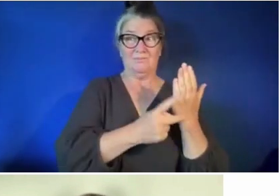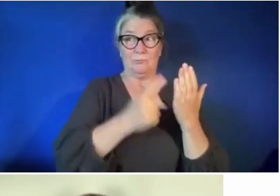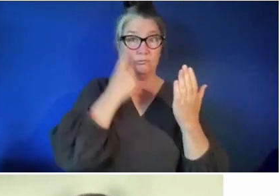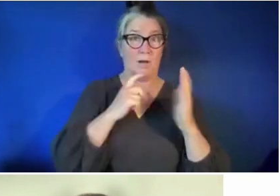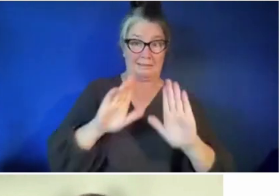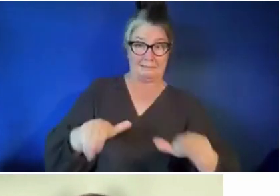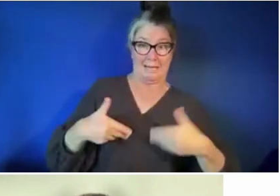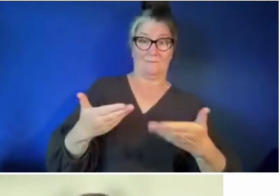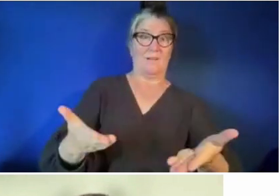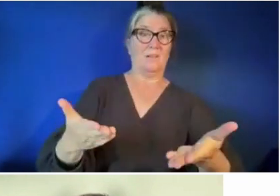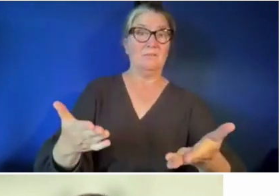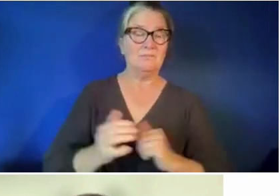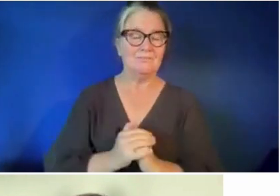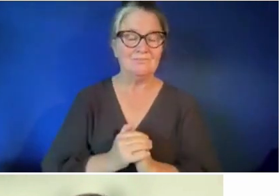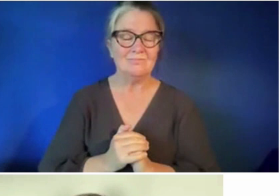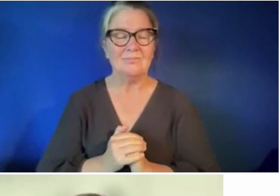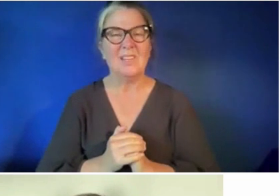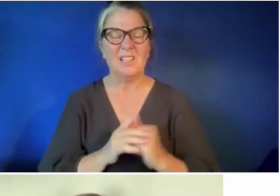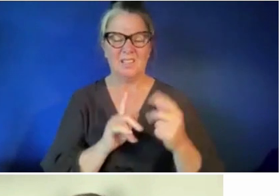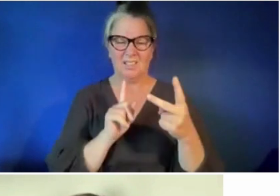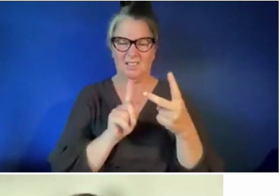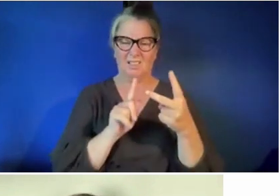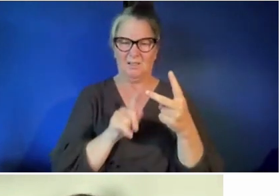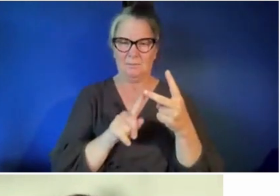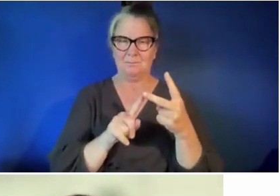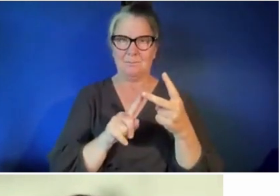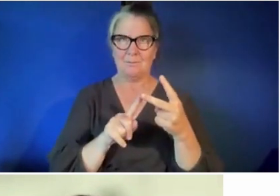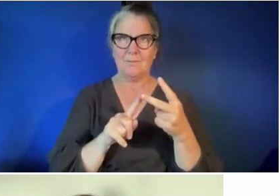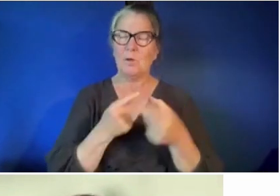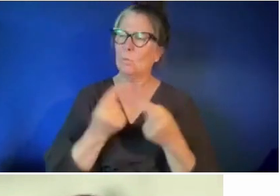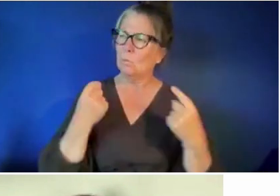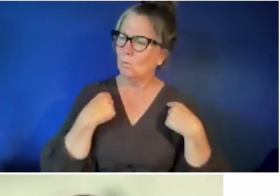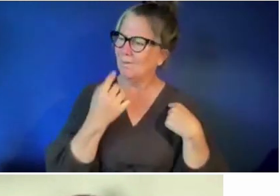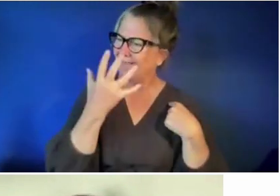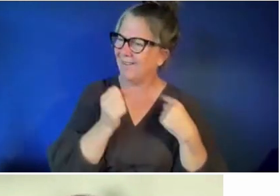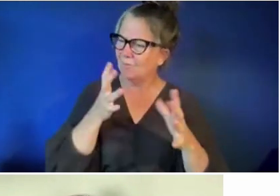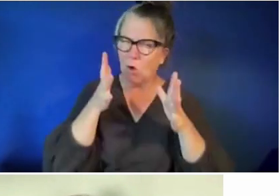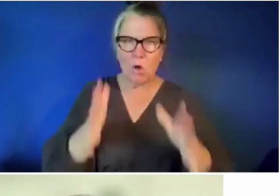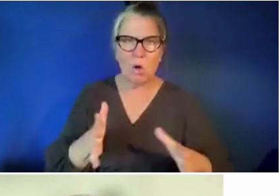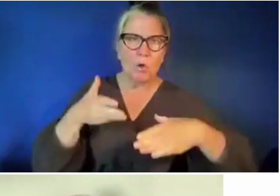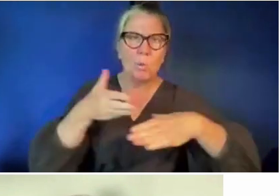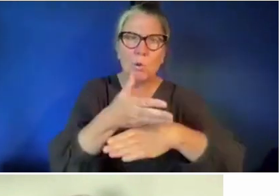The second thing in where we've been deliberate is that we've put quite a lot of work in over the last,